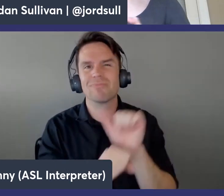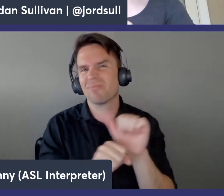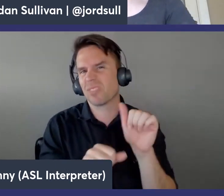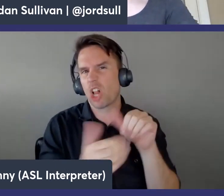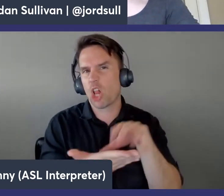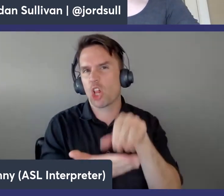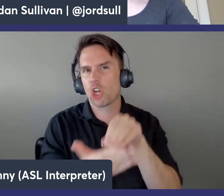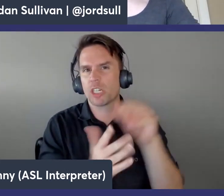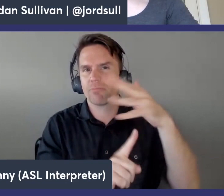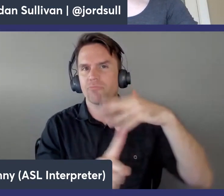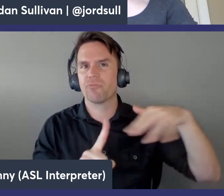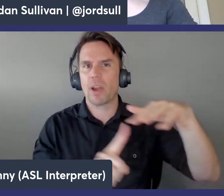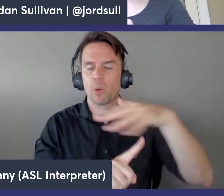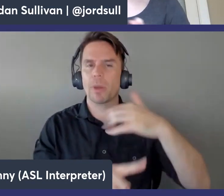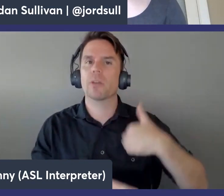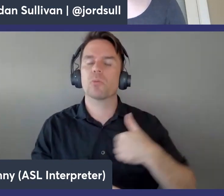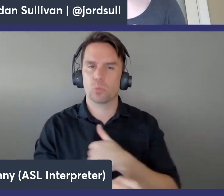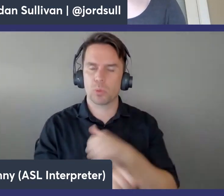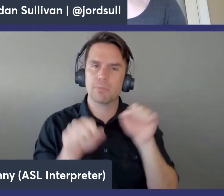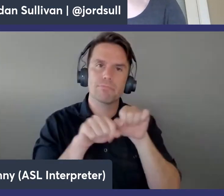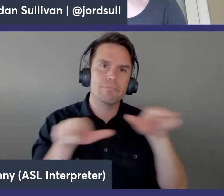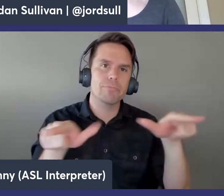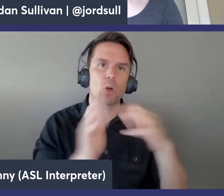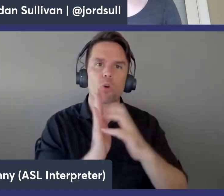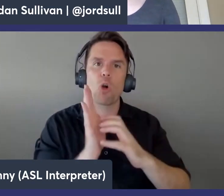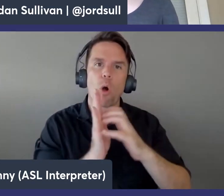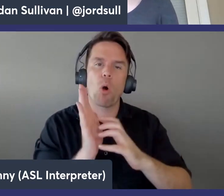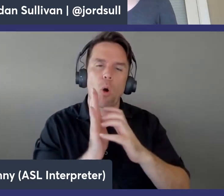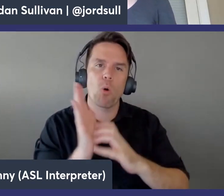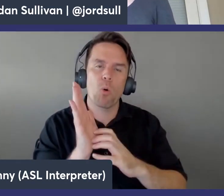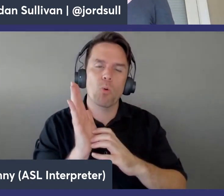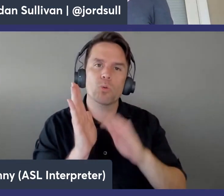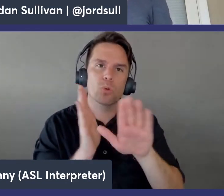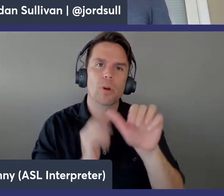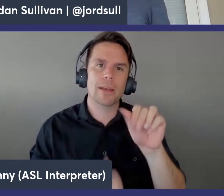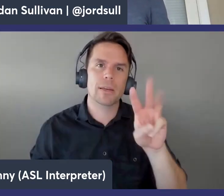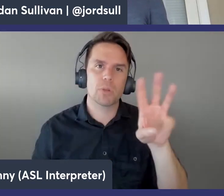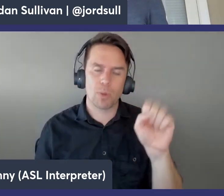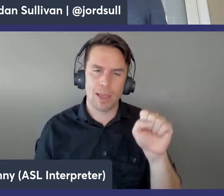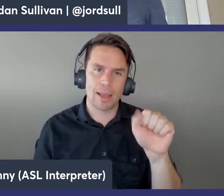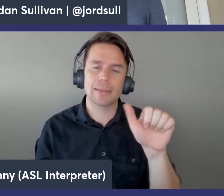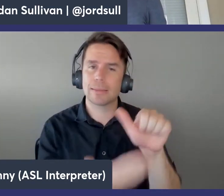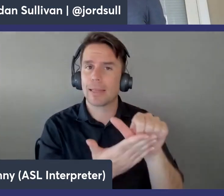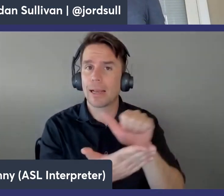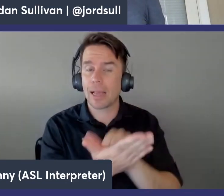We deploy code to your AWS account, or allow you to deploy it.